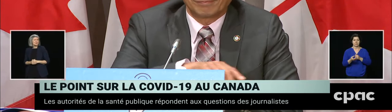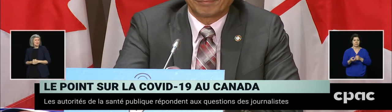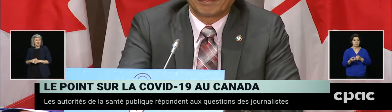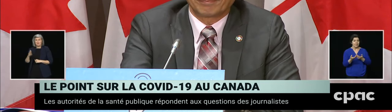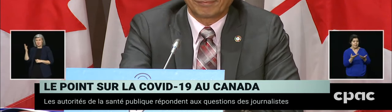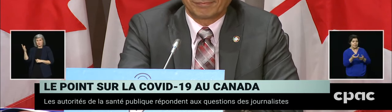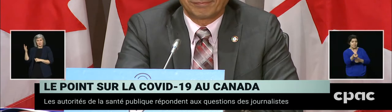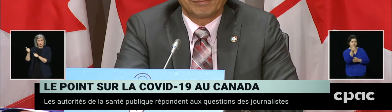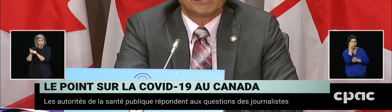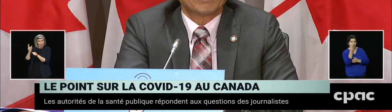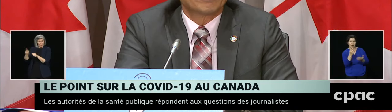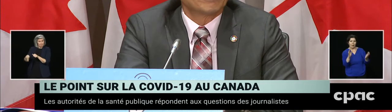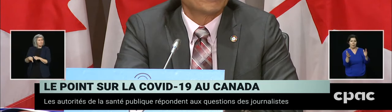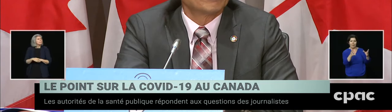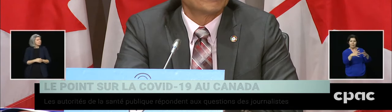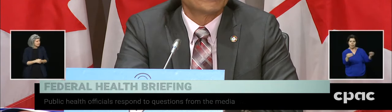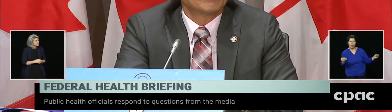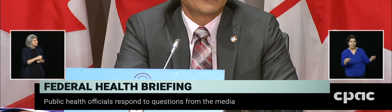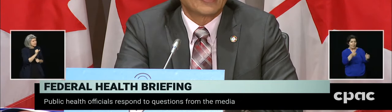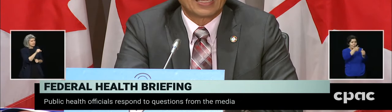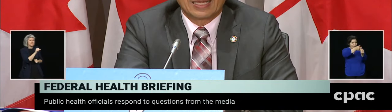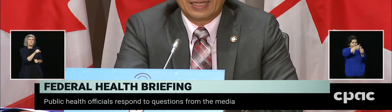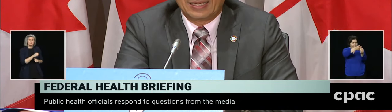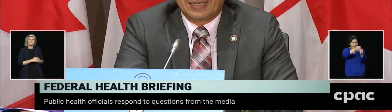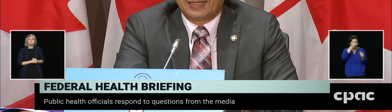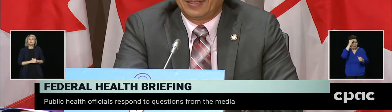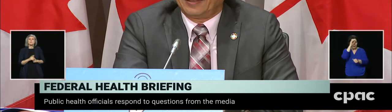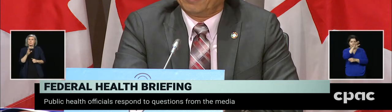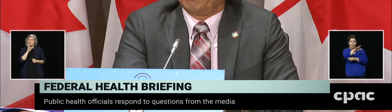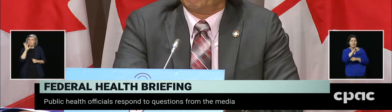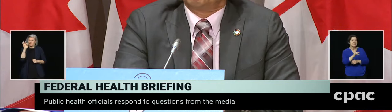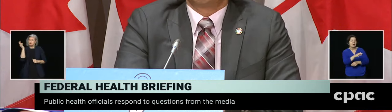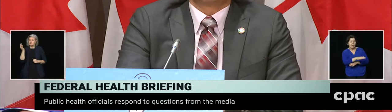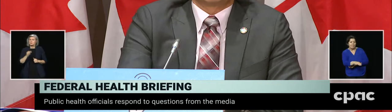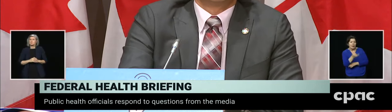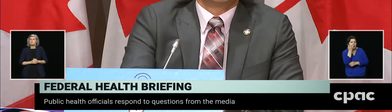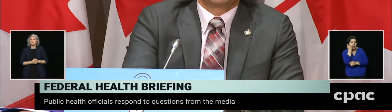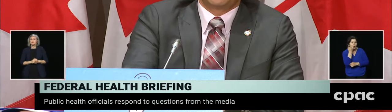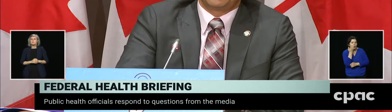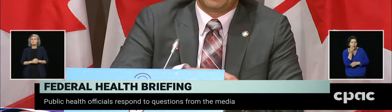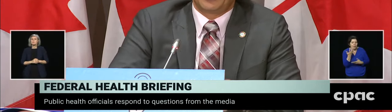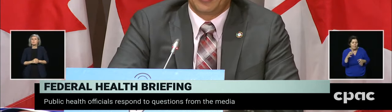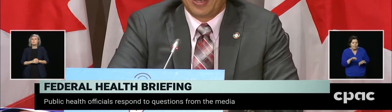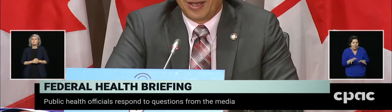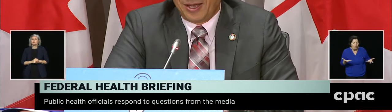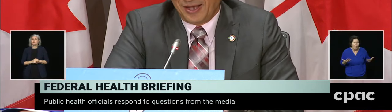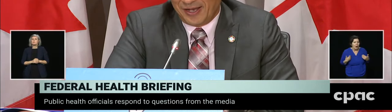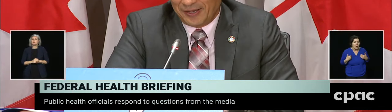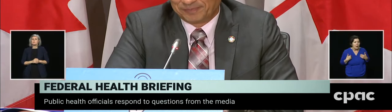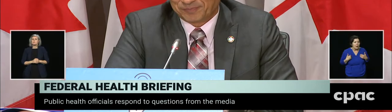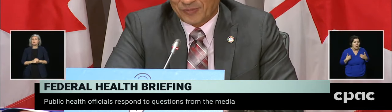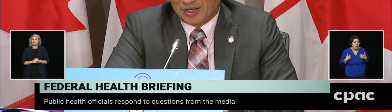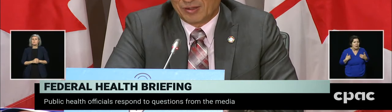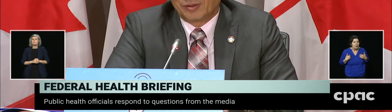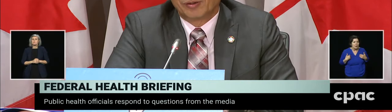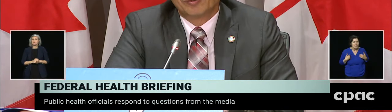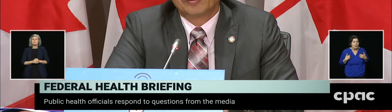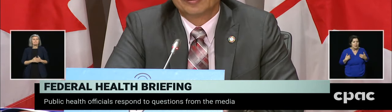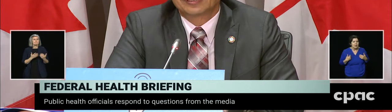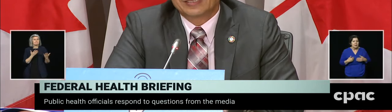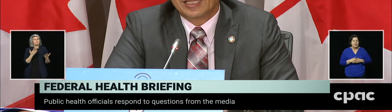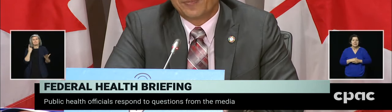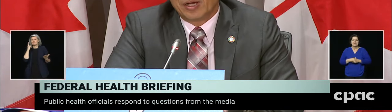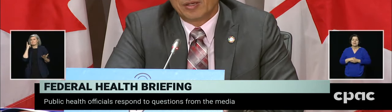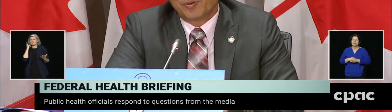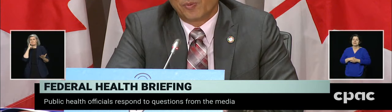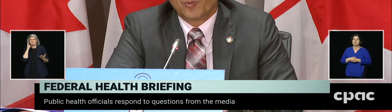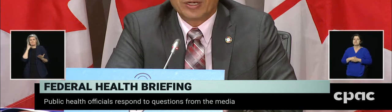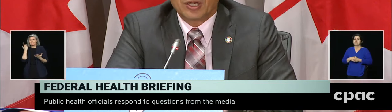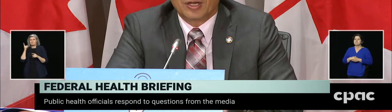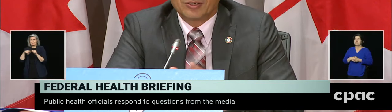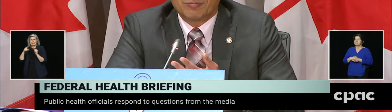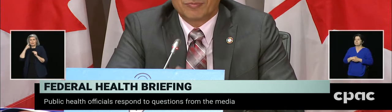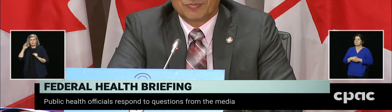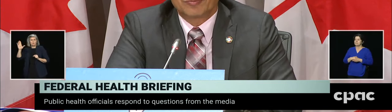LEVEL.